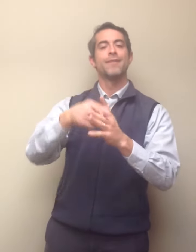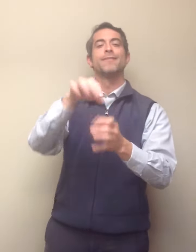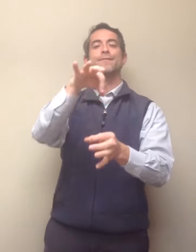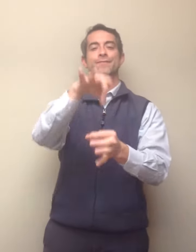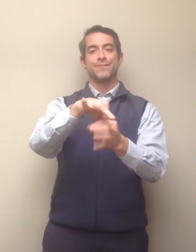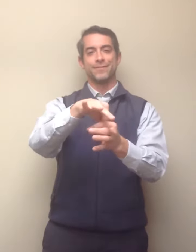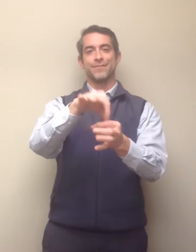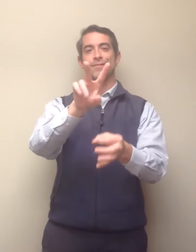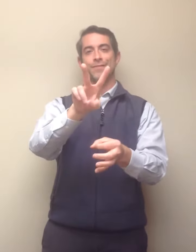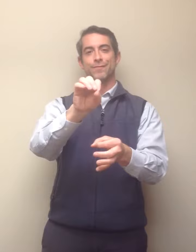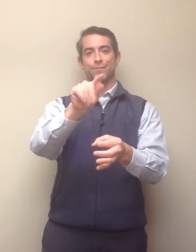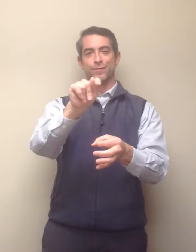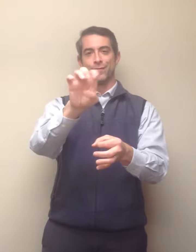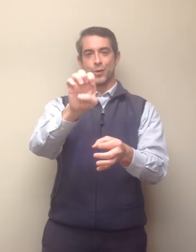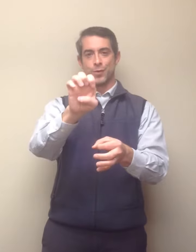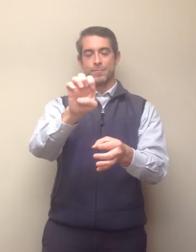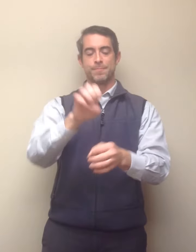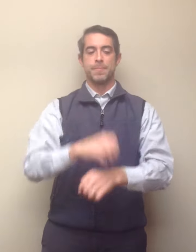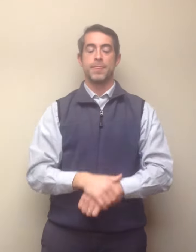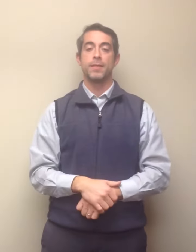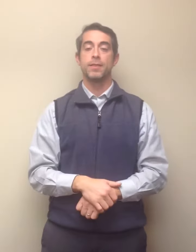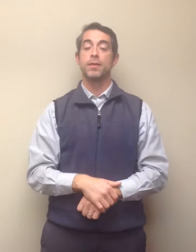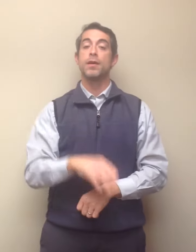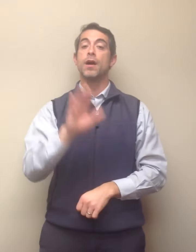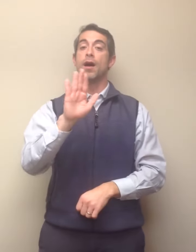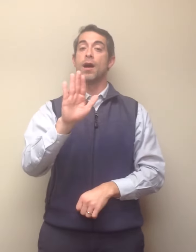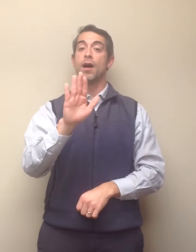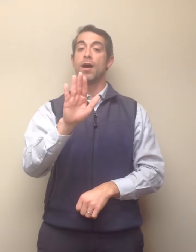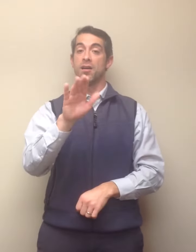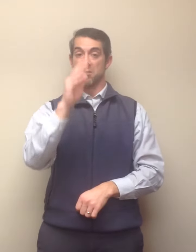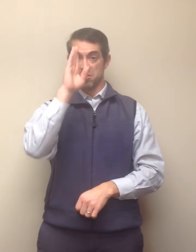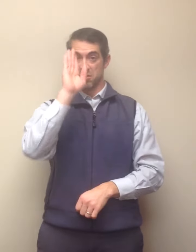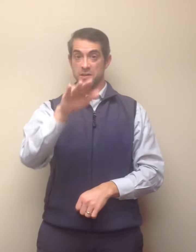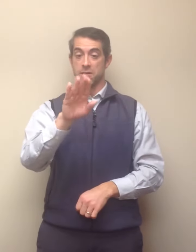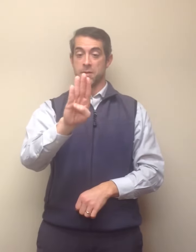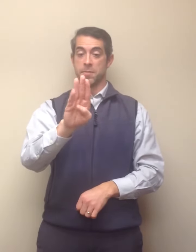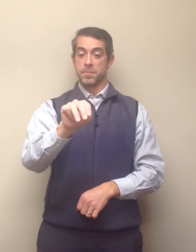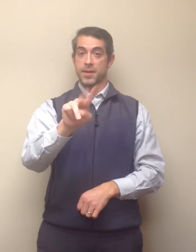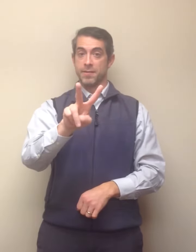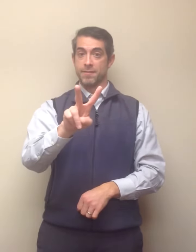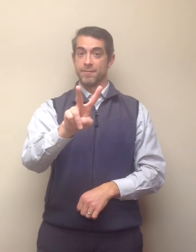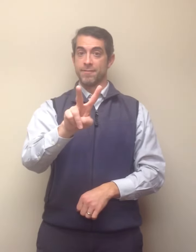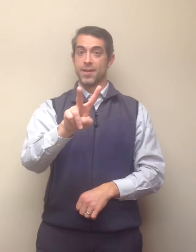While many BMV services are available online,